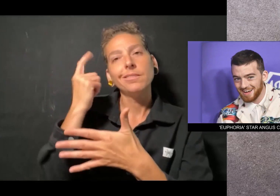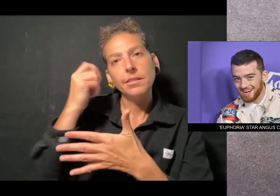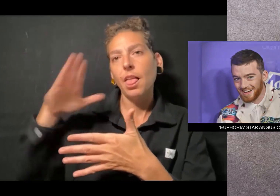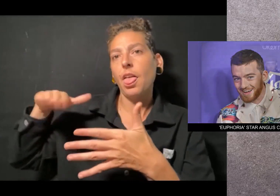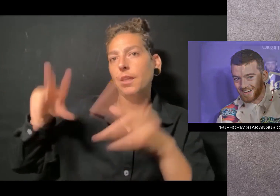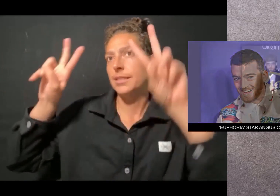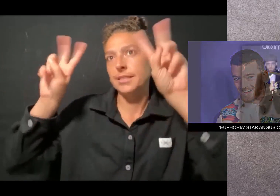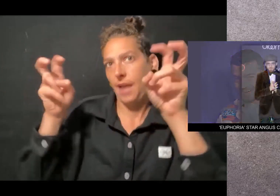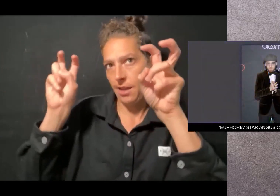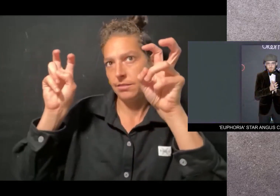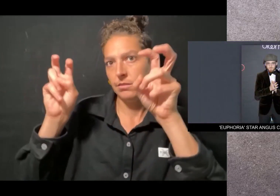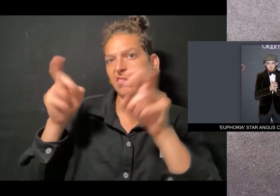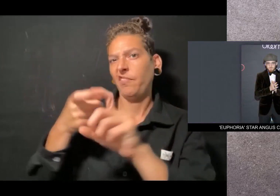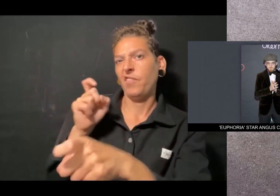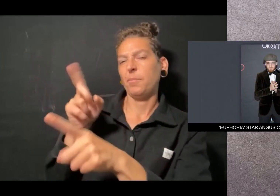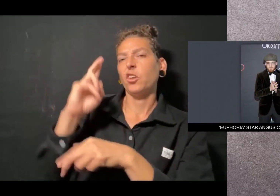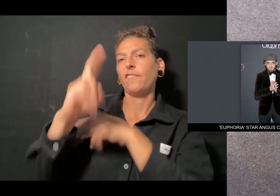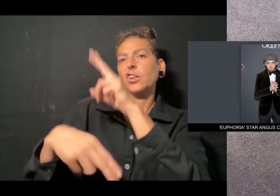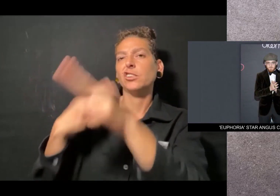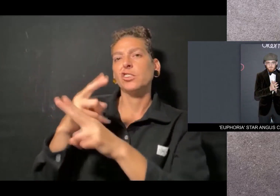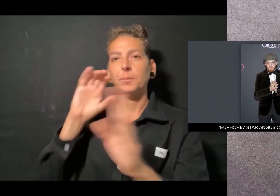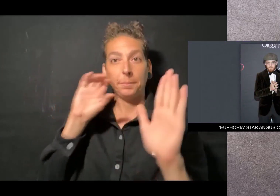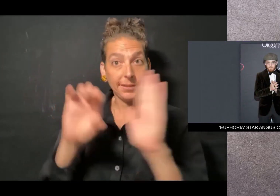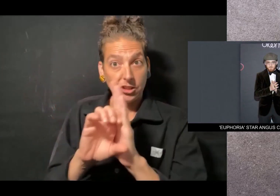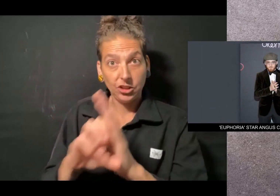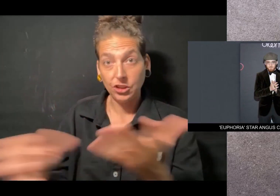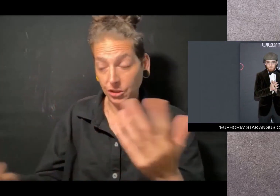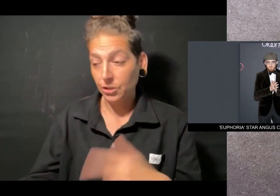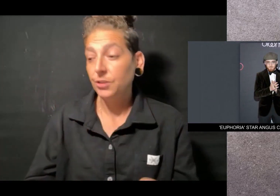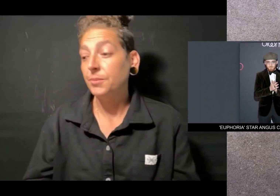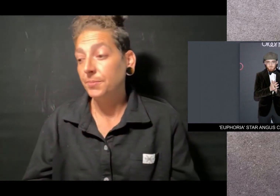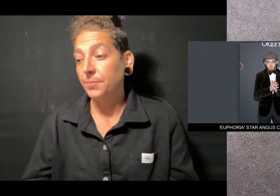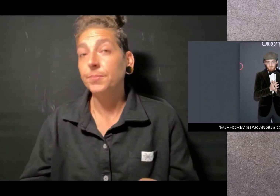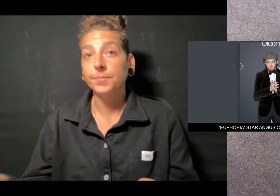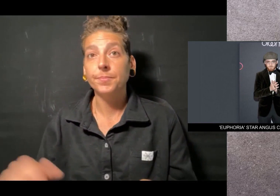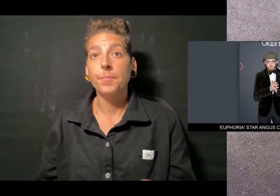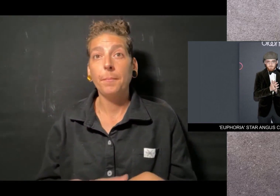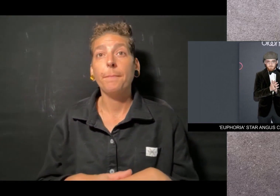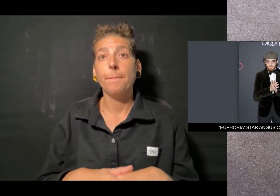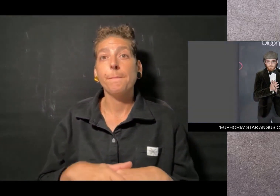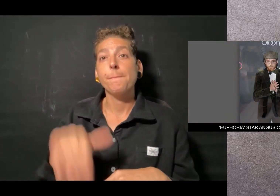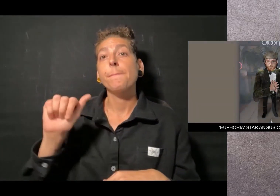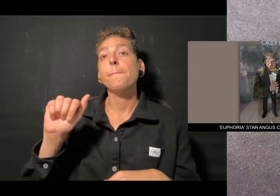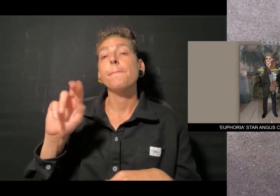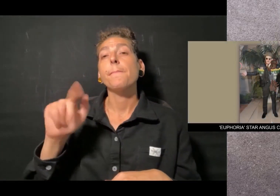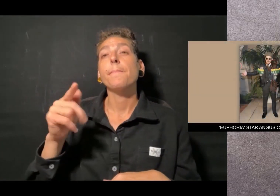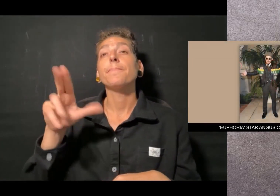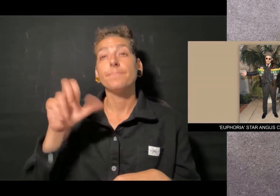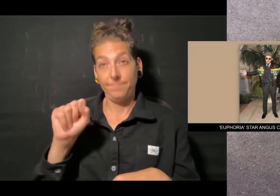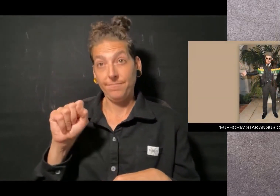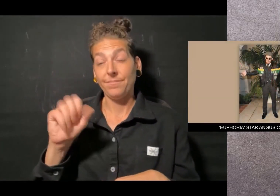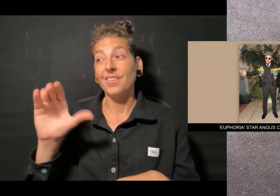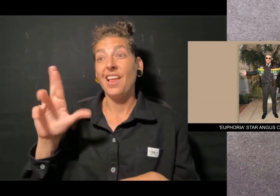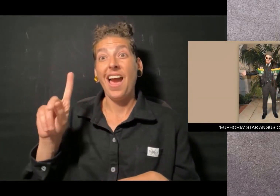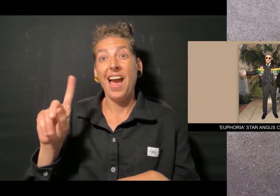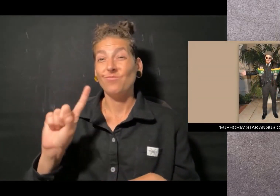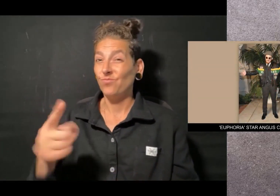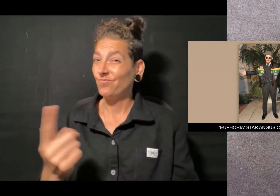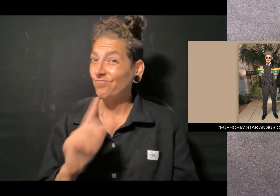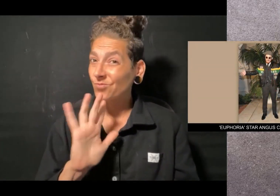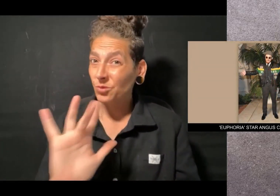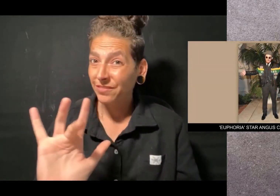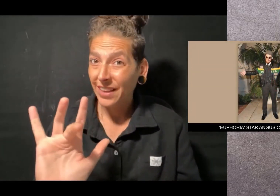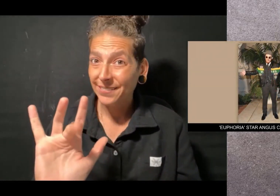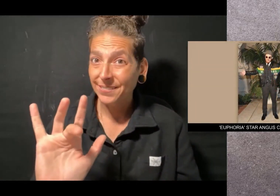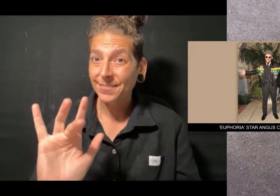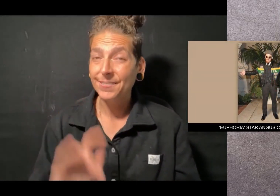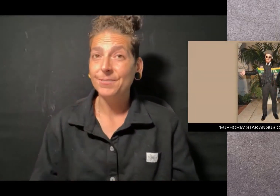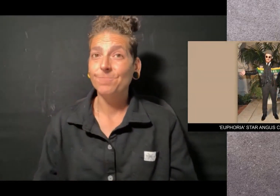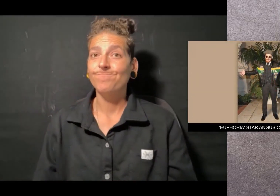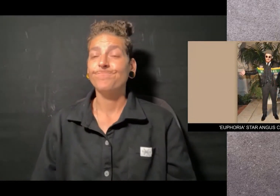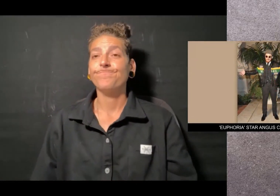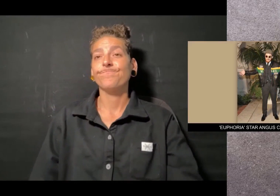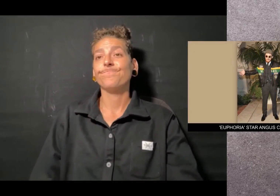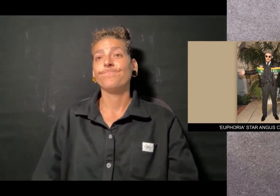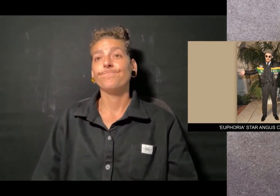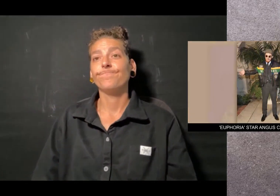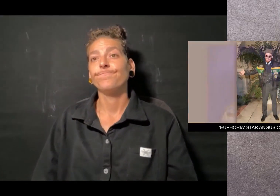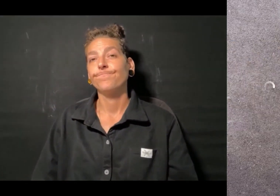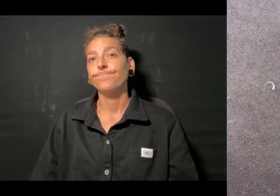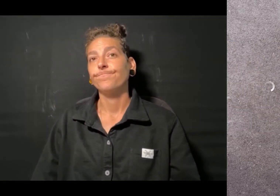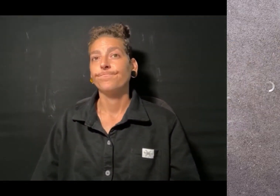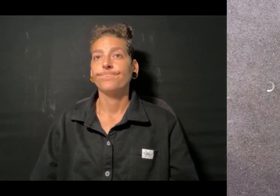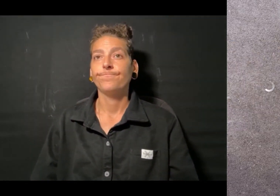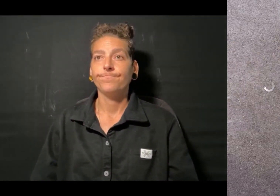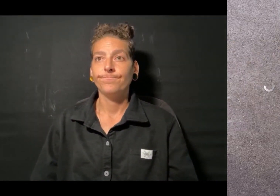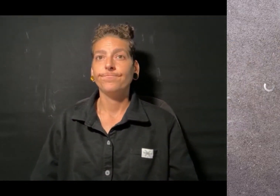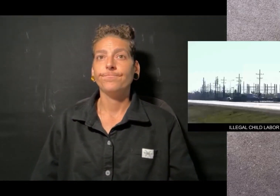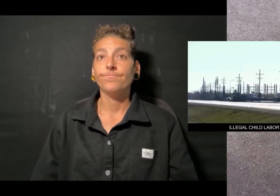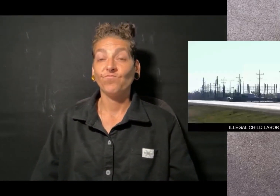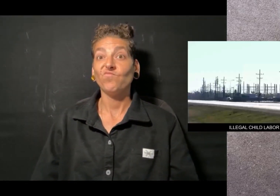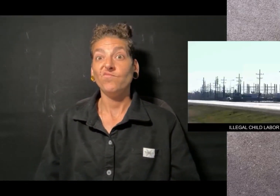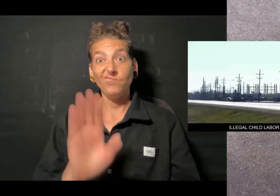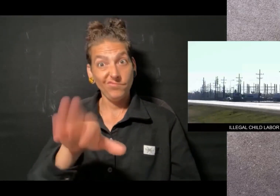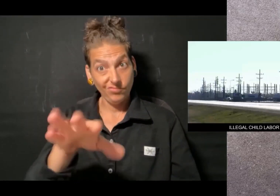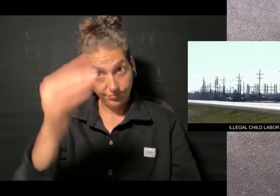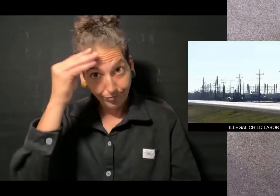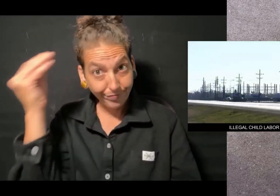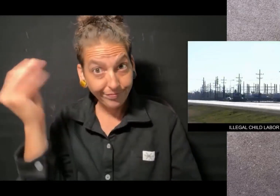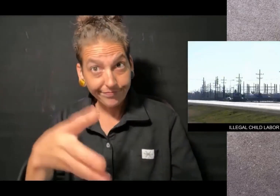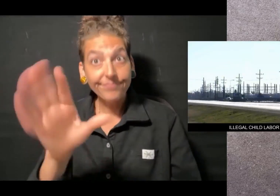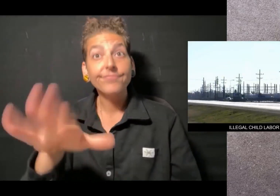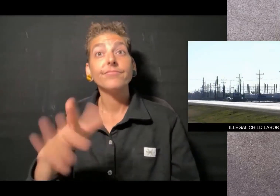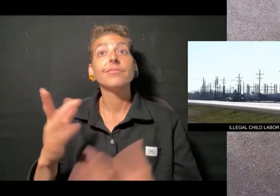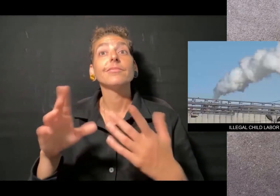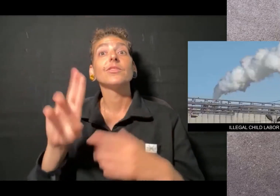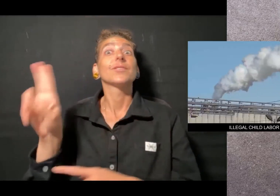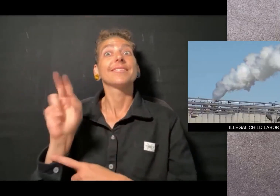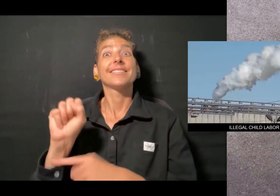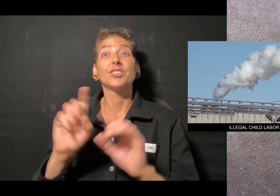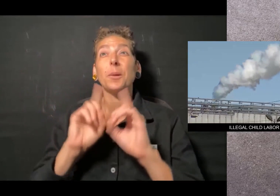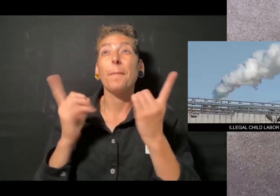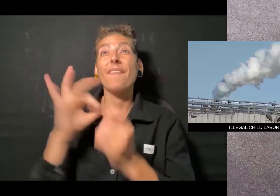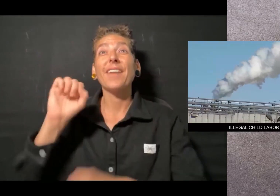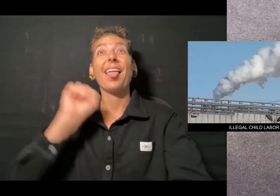to be titled movie from Universal Pictures Angus Cloud was just 25 years old